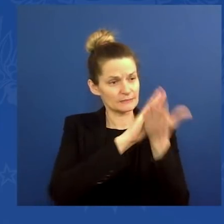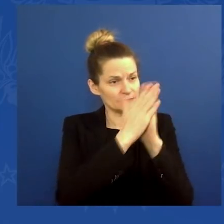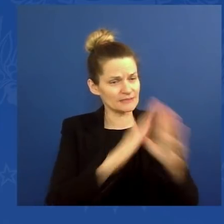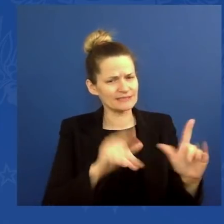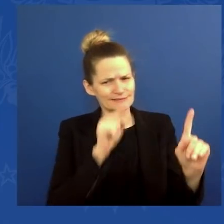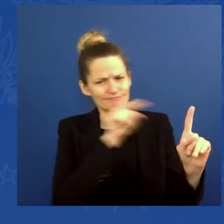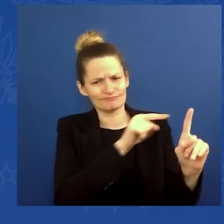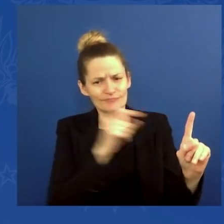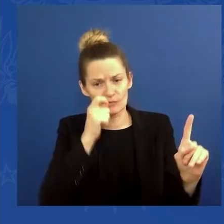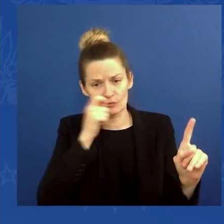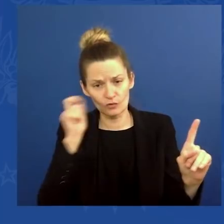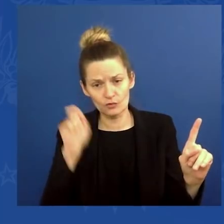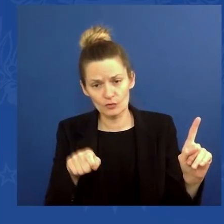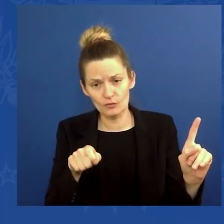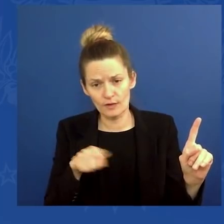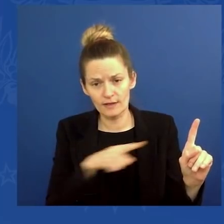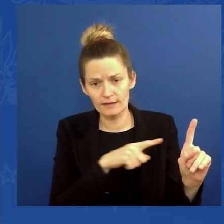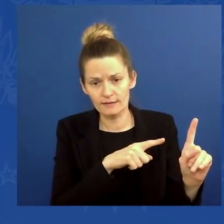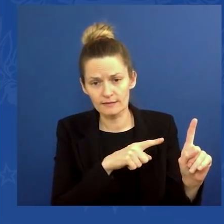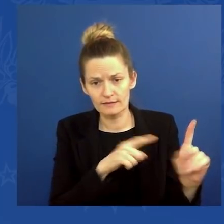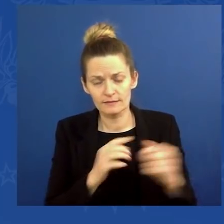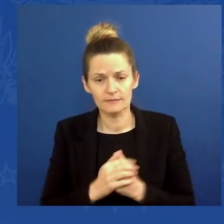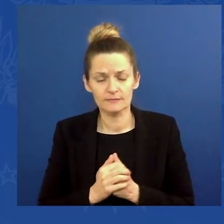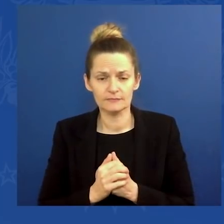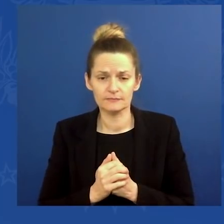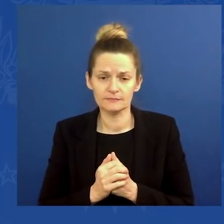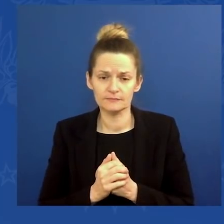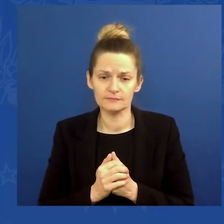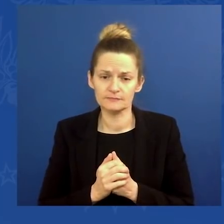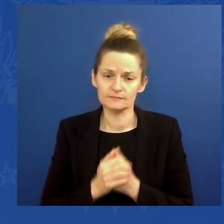Now, in the spirit of peace and our nation's long partnership,